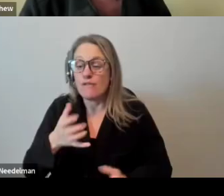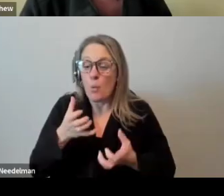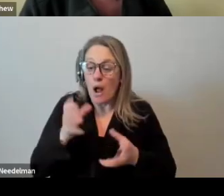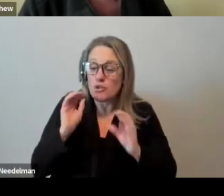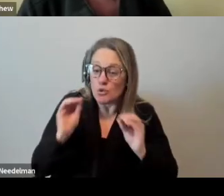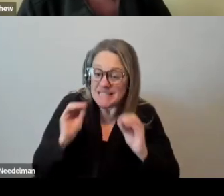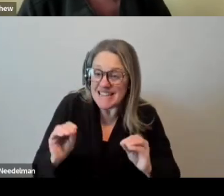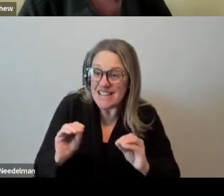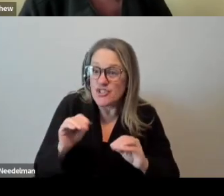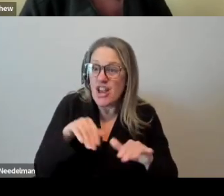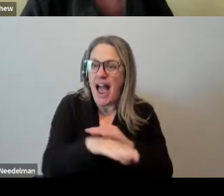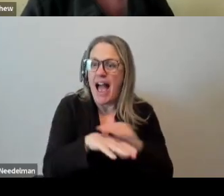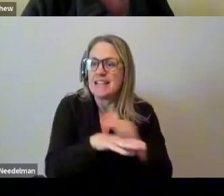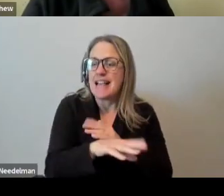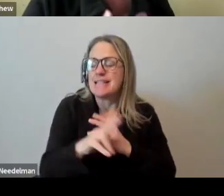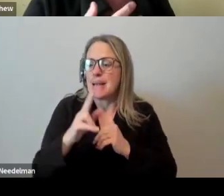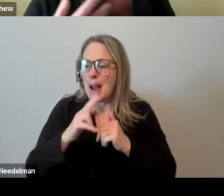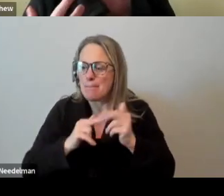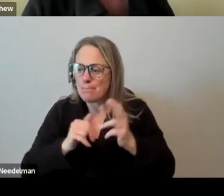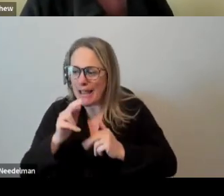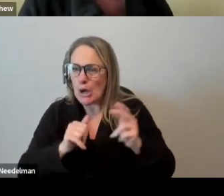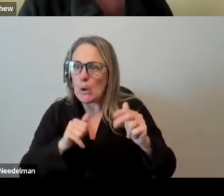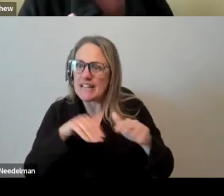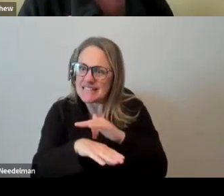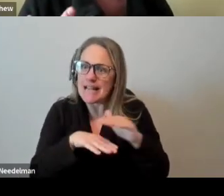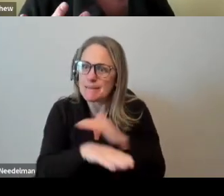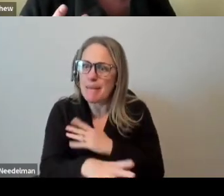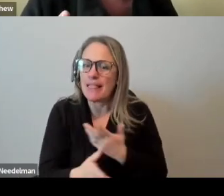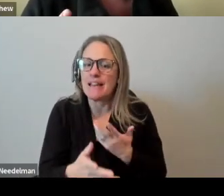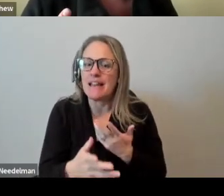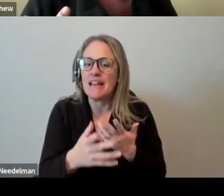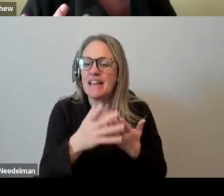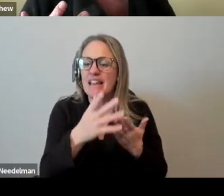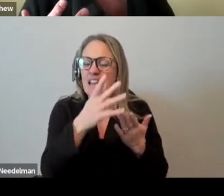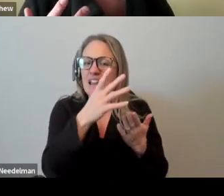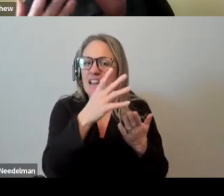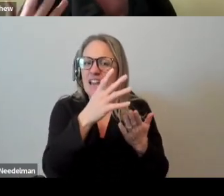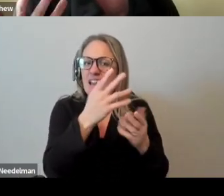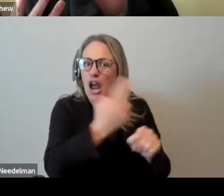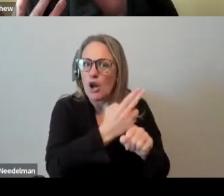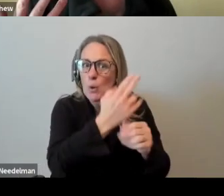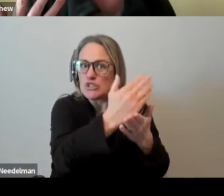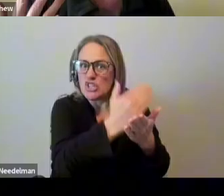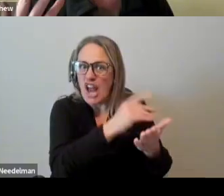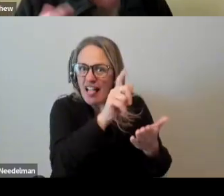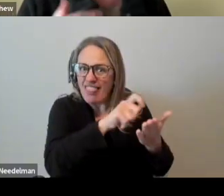and build things accessibly as a series of checklists, which checklists are fine, they're just not everything.